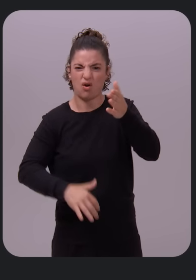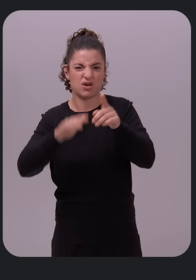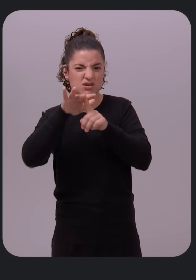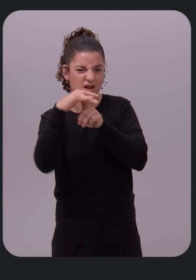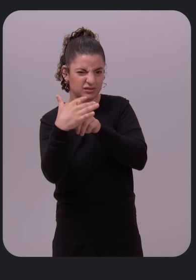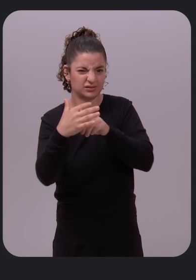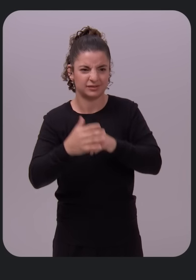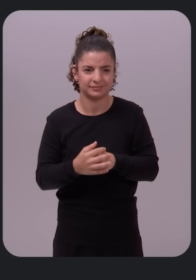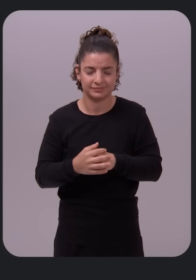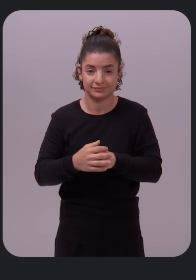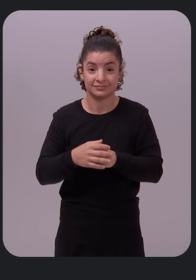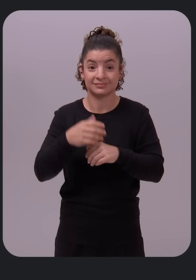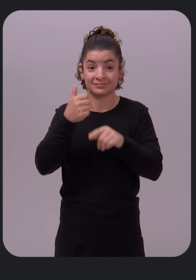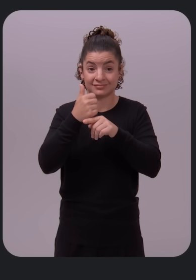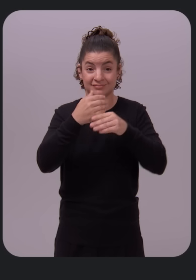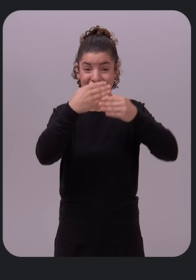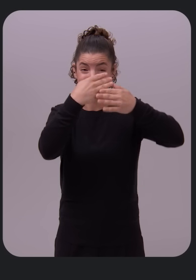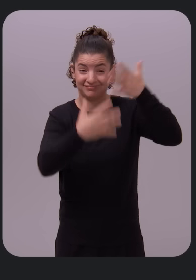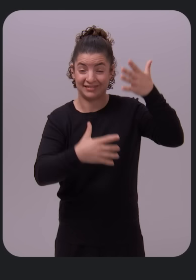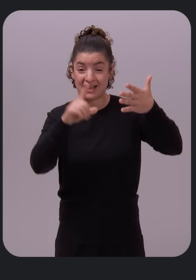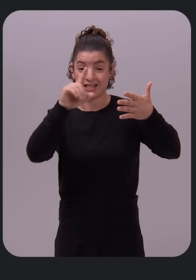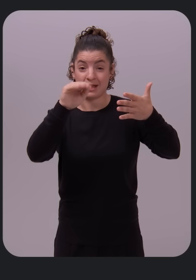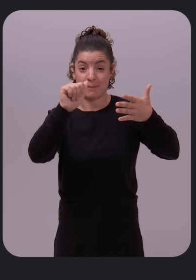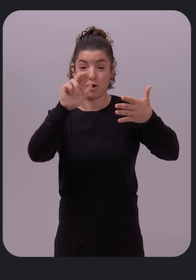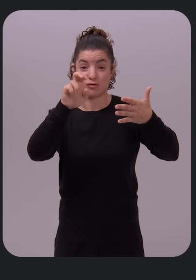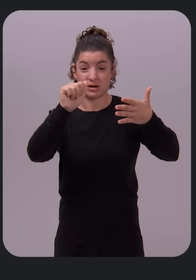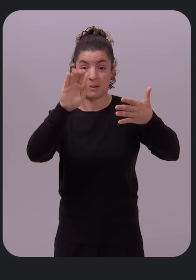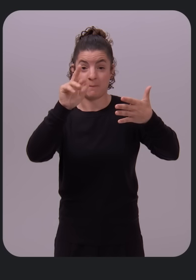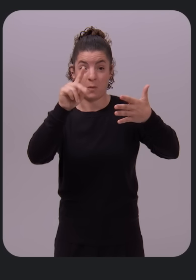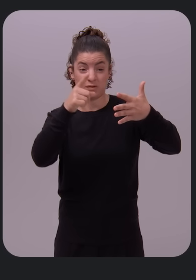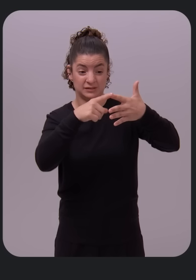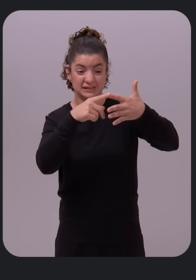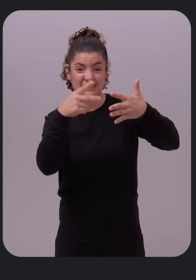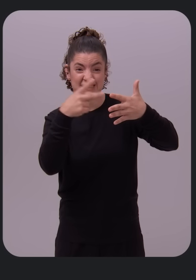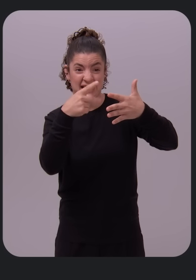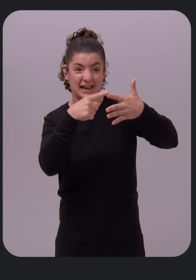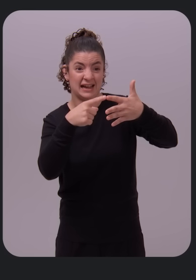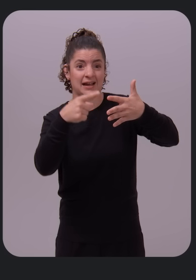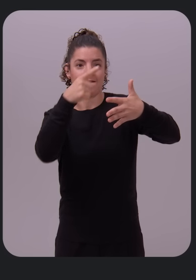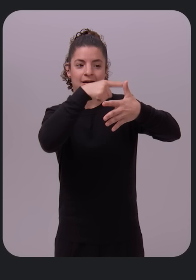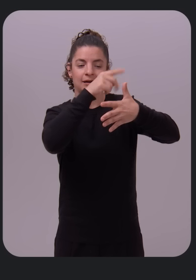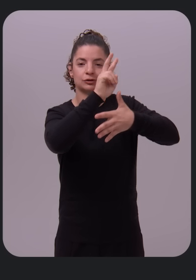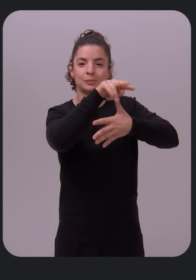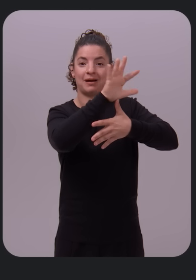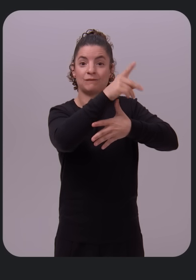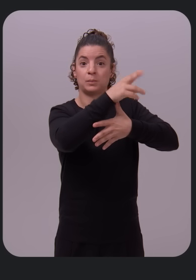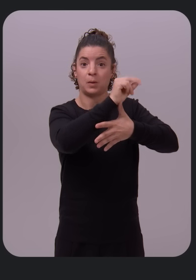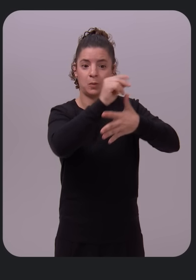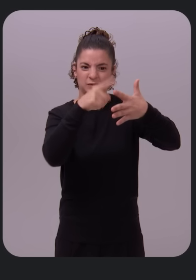In fact, it's second only to 2.5 Pro on the LMArena leaderboard.